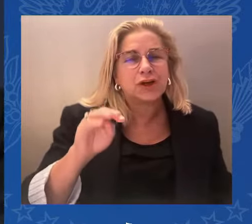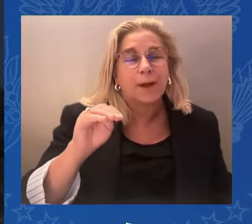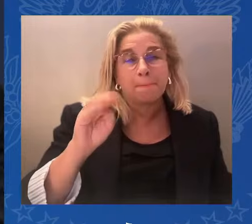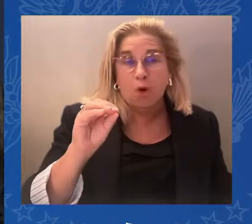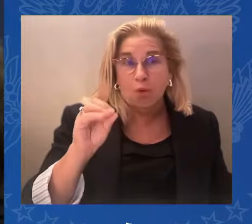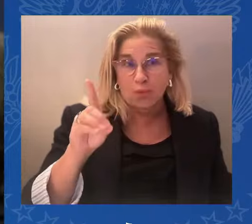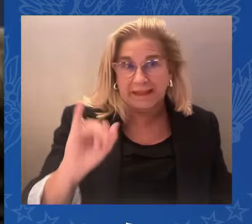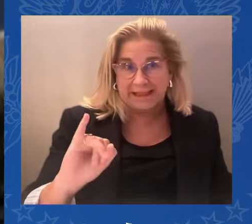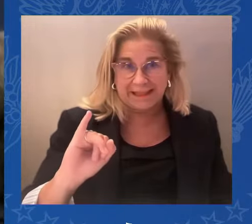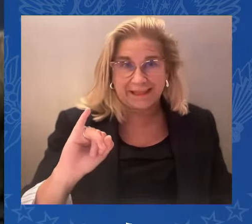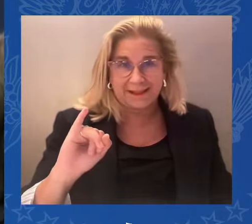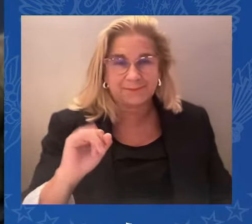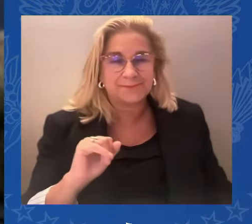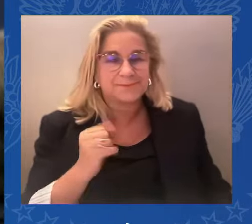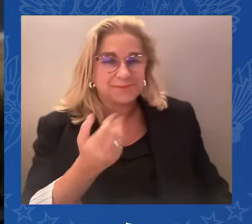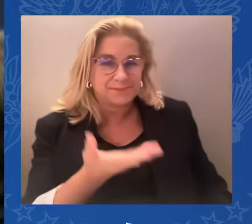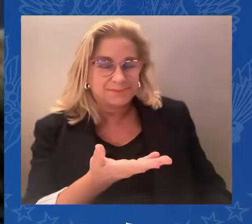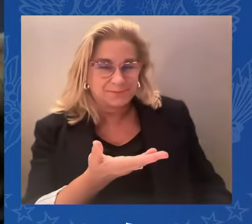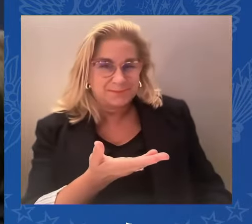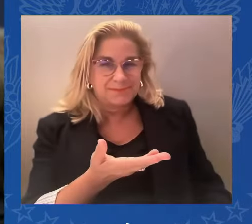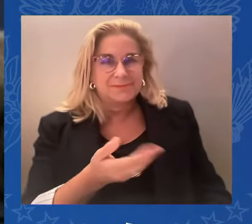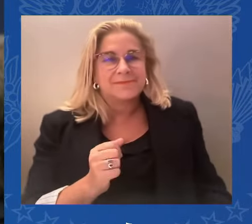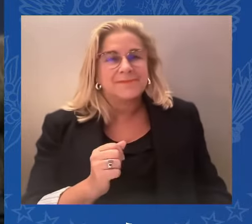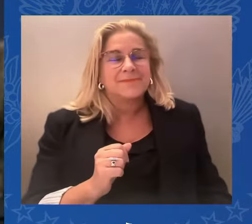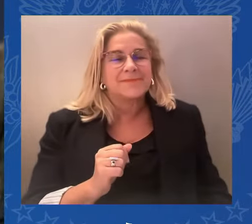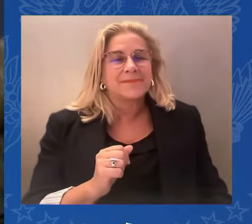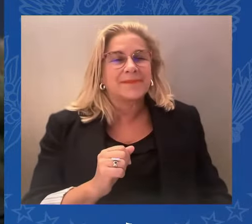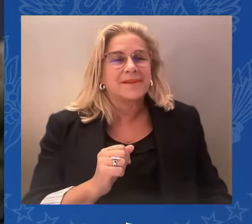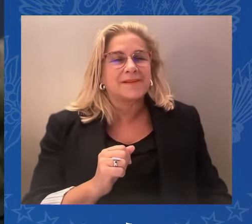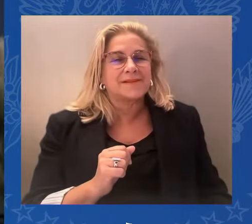Your Excellencies, President Biden,